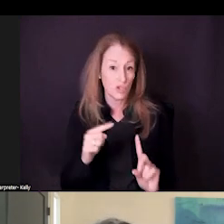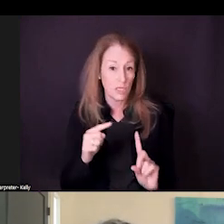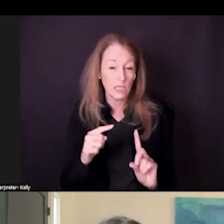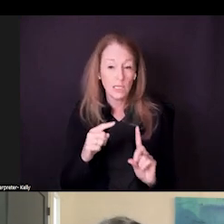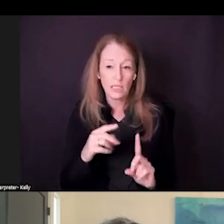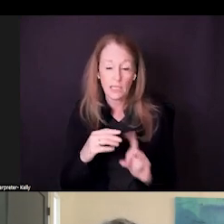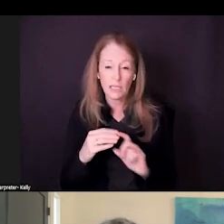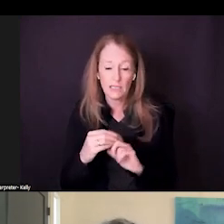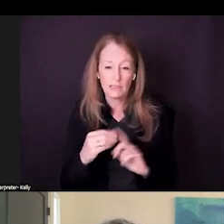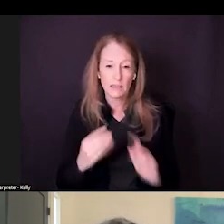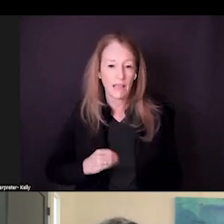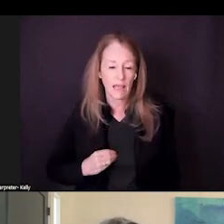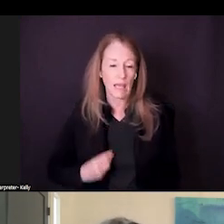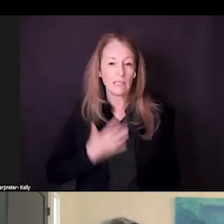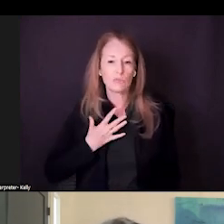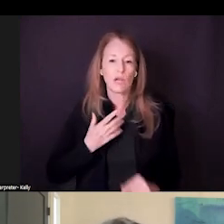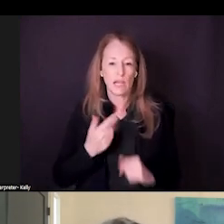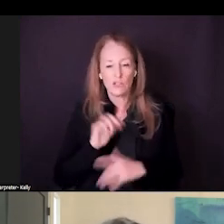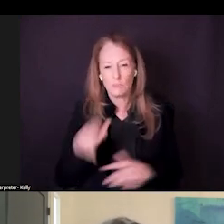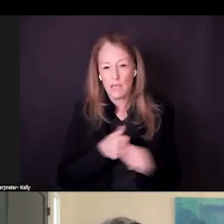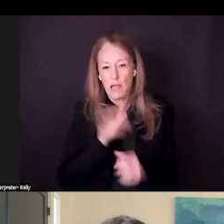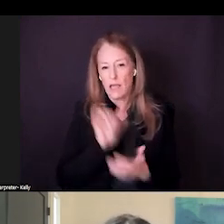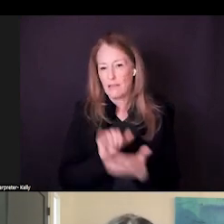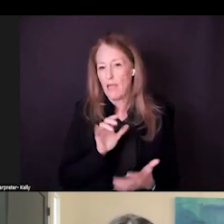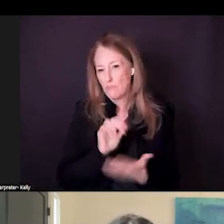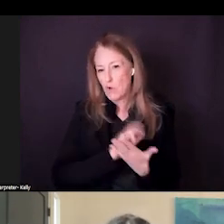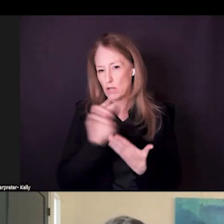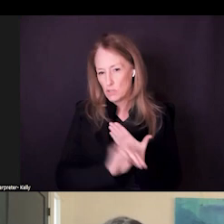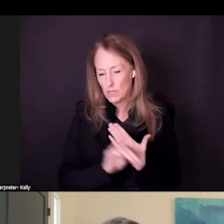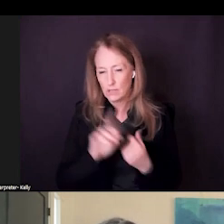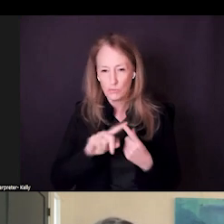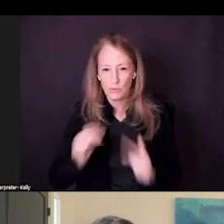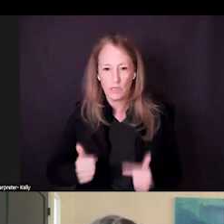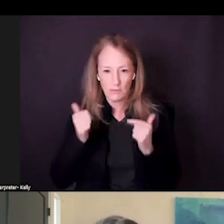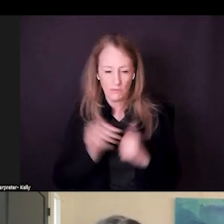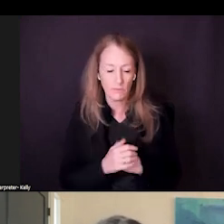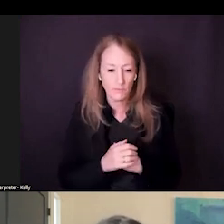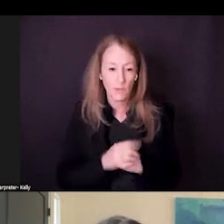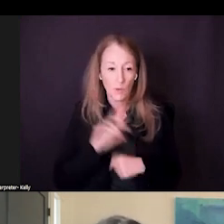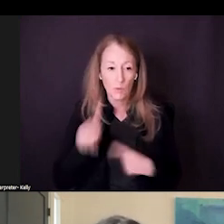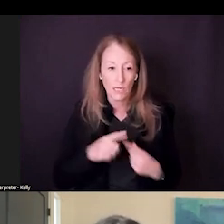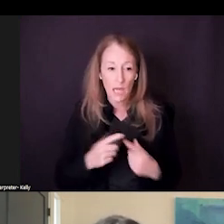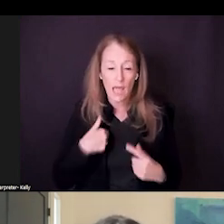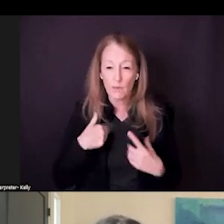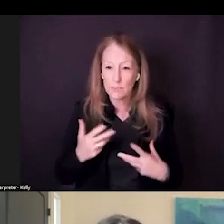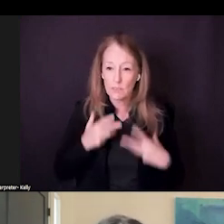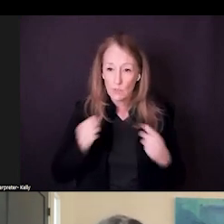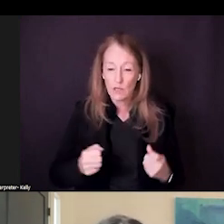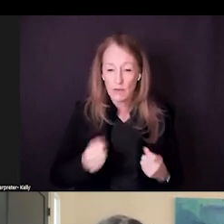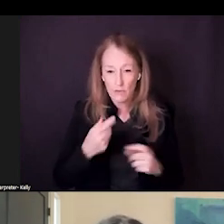LIVE. WHEN I WAS IN RECOVERY FROM MY SUICIDE ATTEMPT, DOCK AND